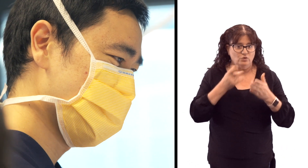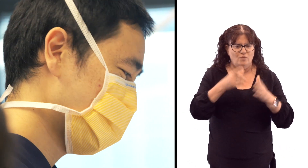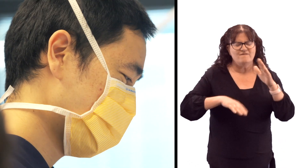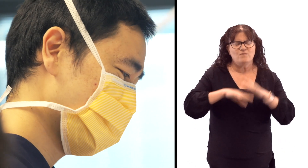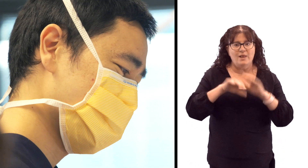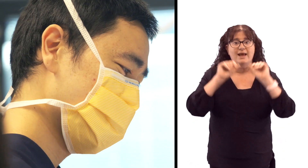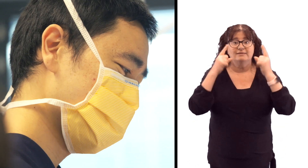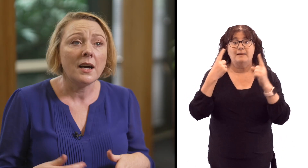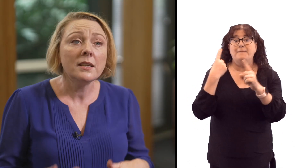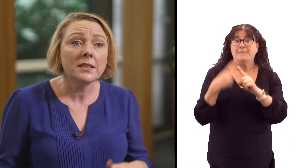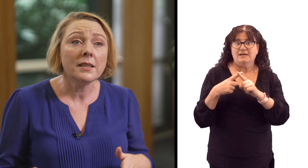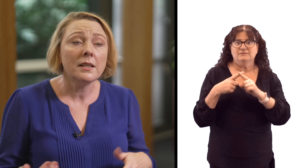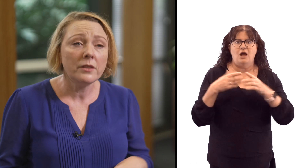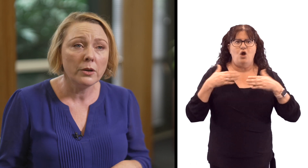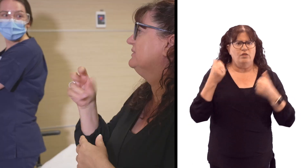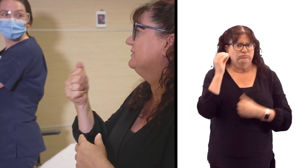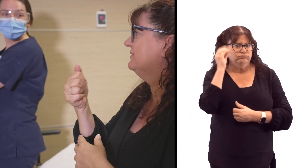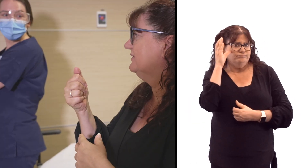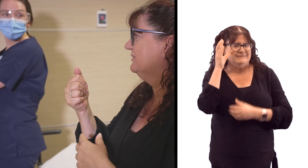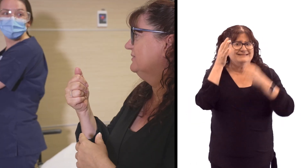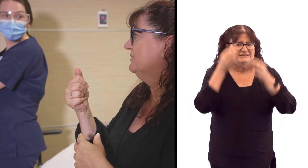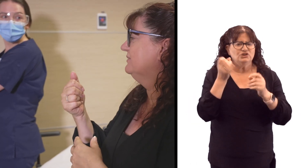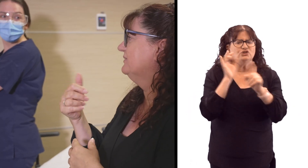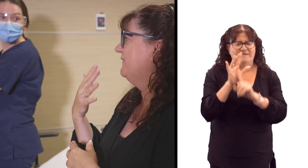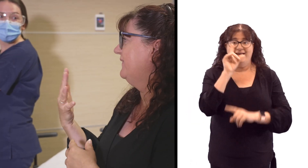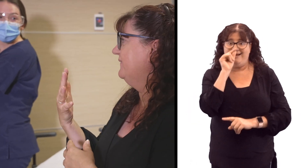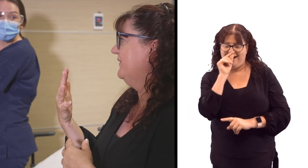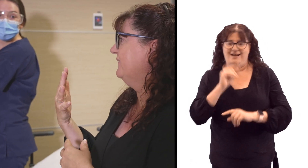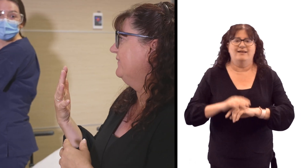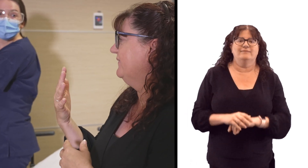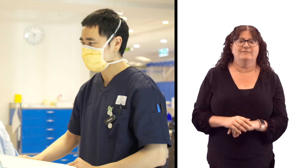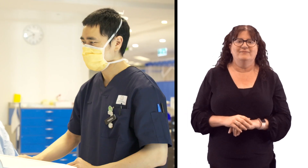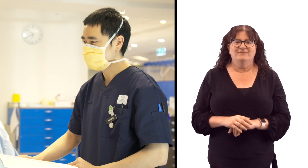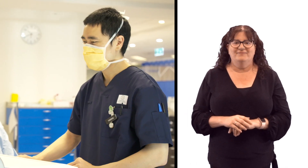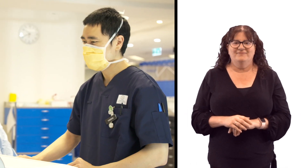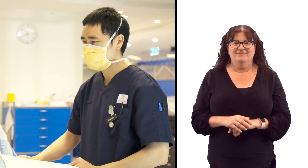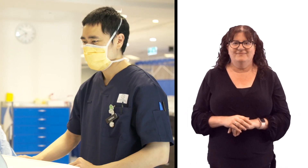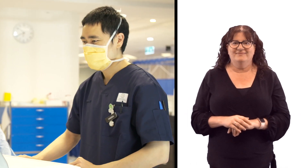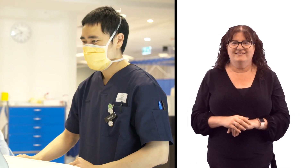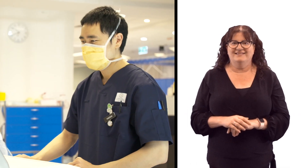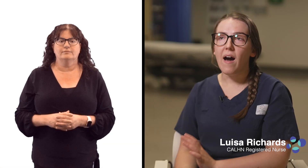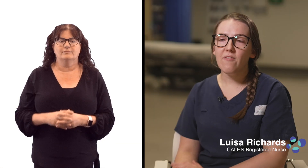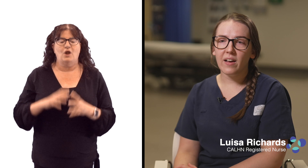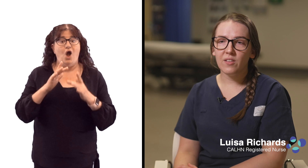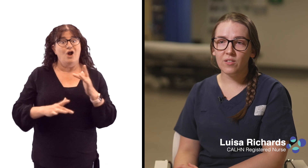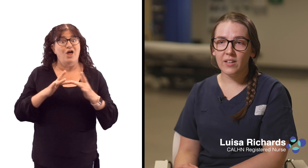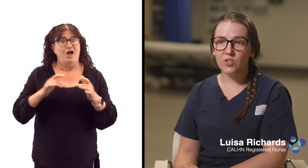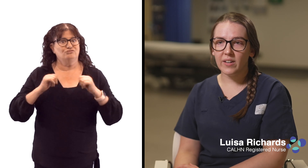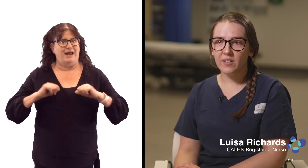we want you to be able to understand the health information and to be able to make informed decisions about your care. I found the online training